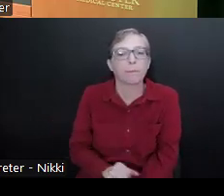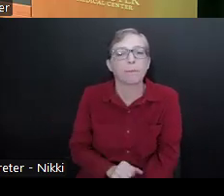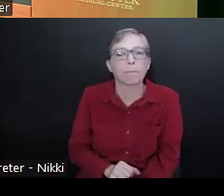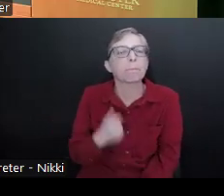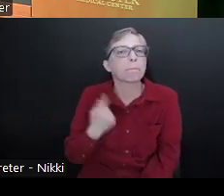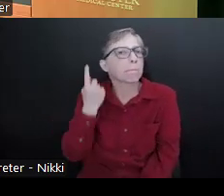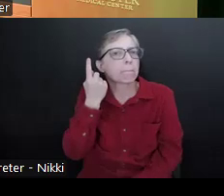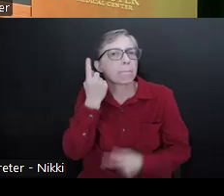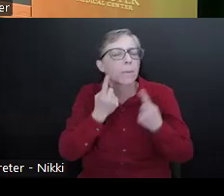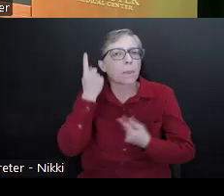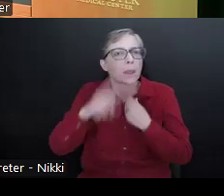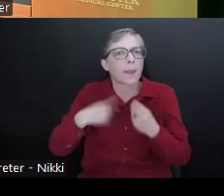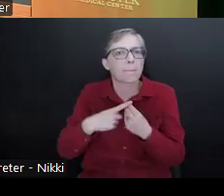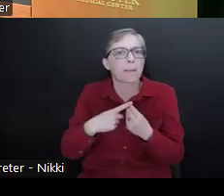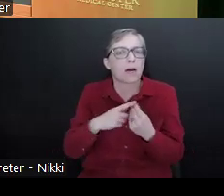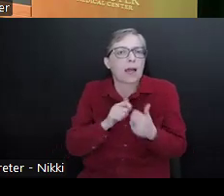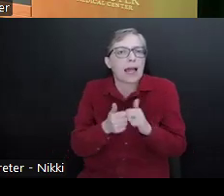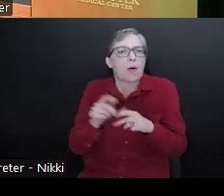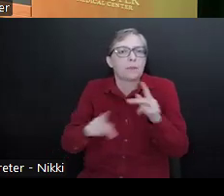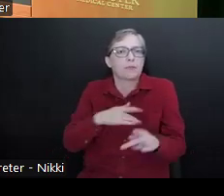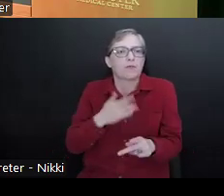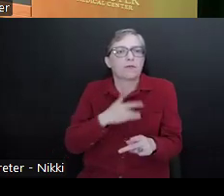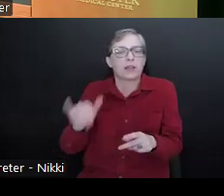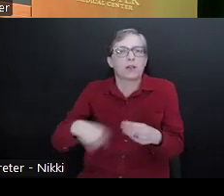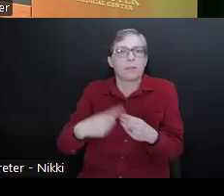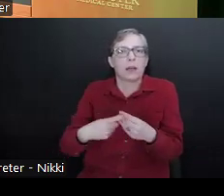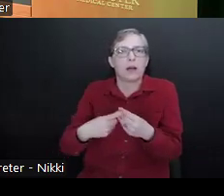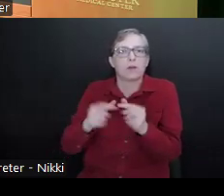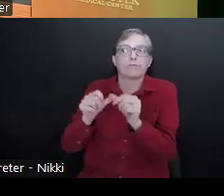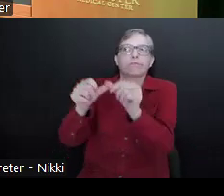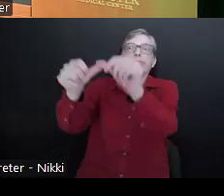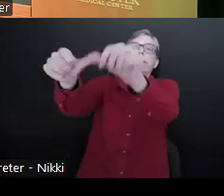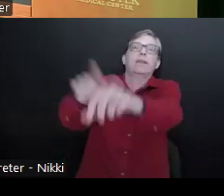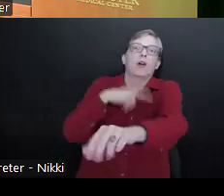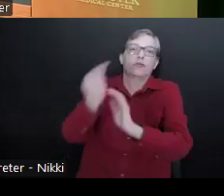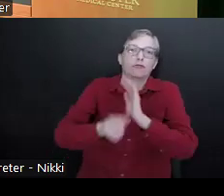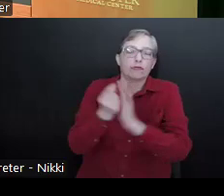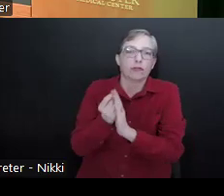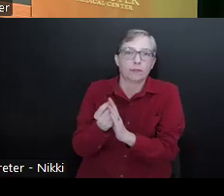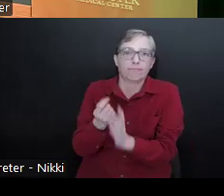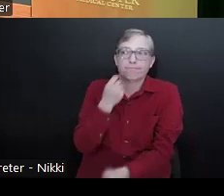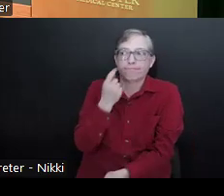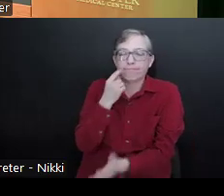longterm on those meds yeah no that's a great question um so interestingly enough I think I